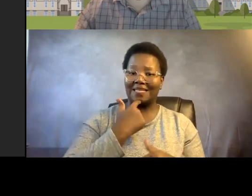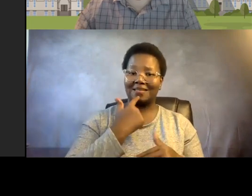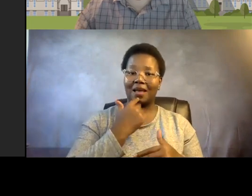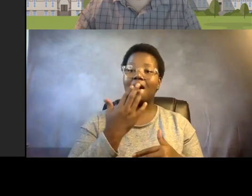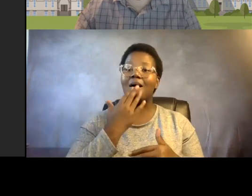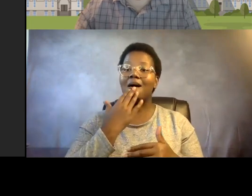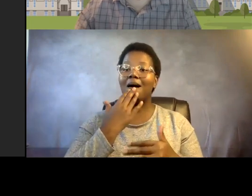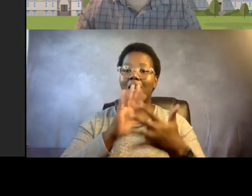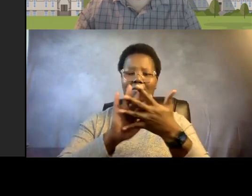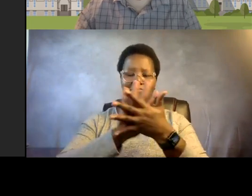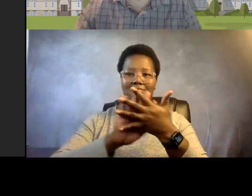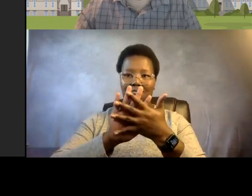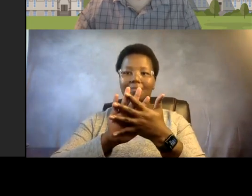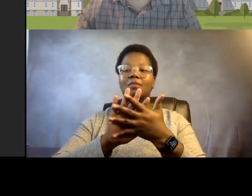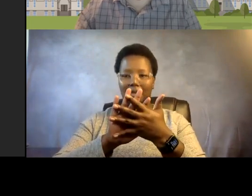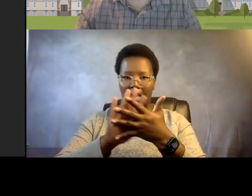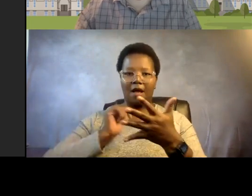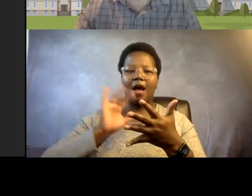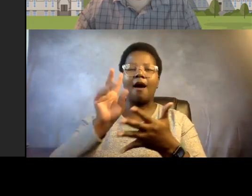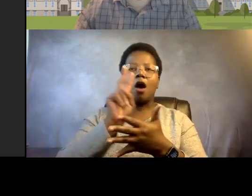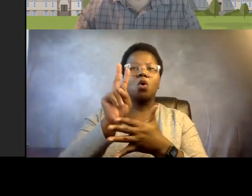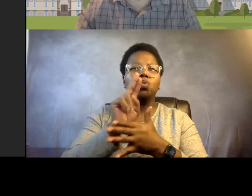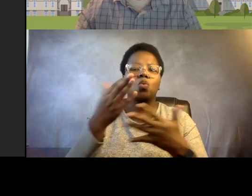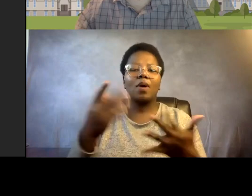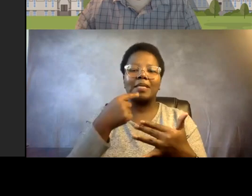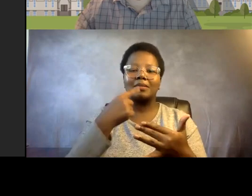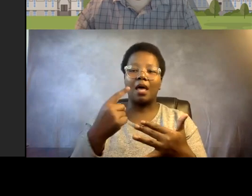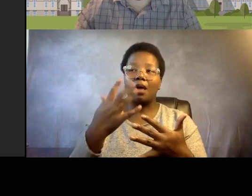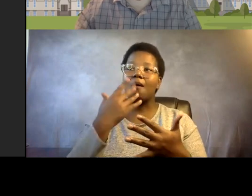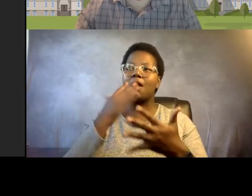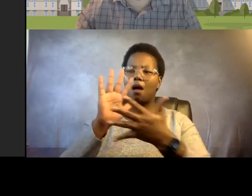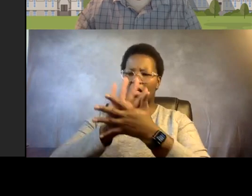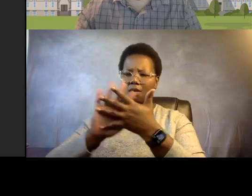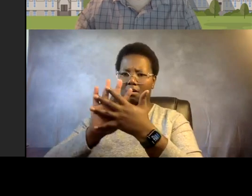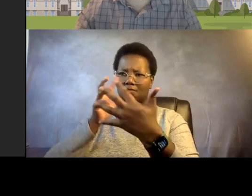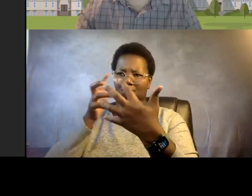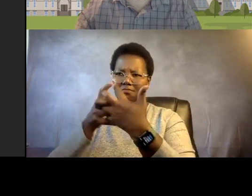and do some testing using a contrast checker to determine, well how significant is this issue?